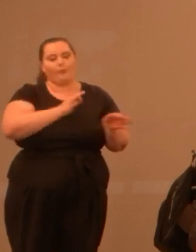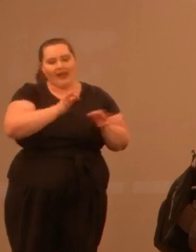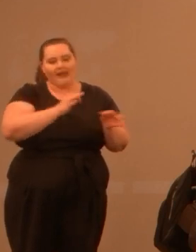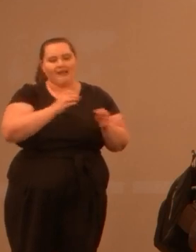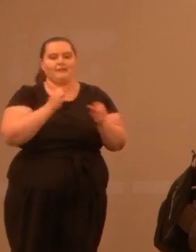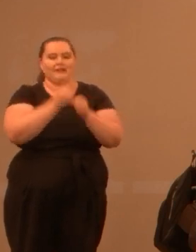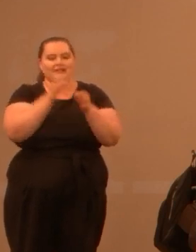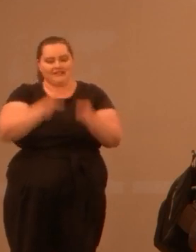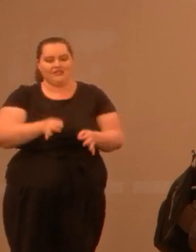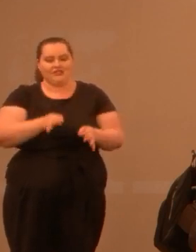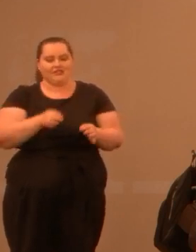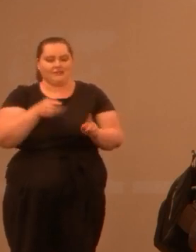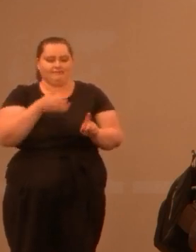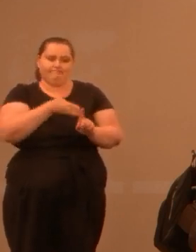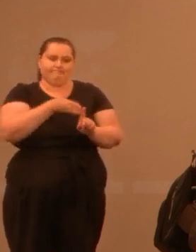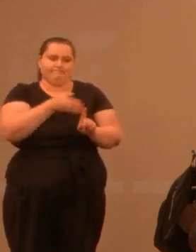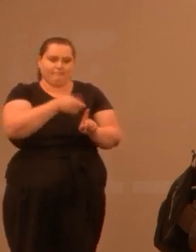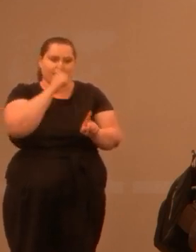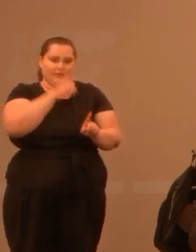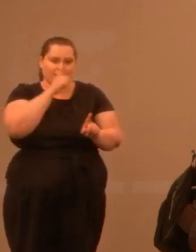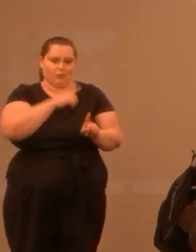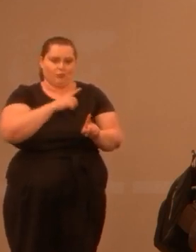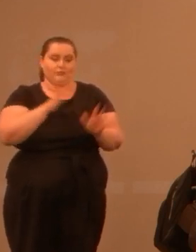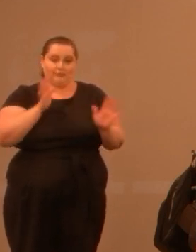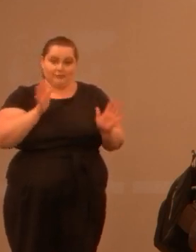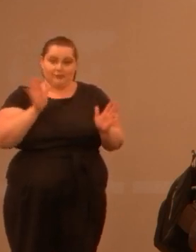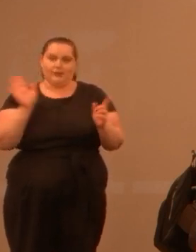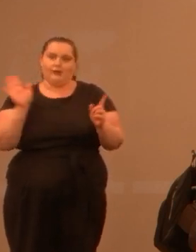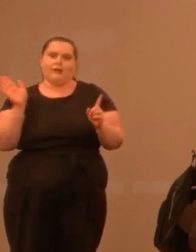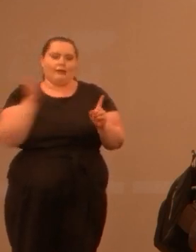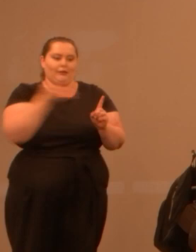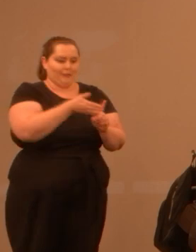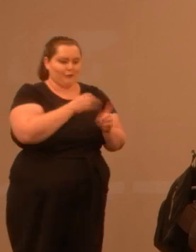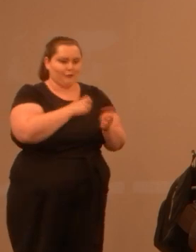And on that note, I'm going to return to my notes. So I'm delighted to be here